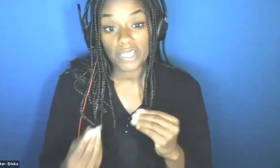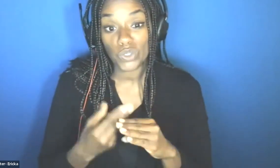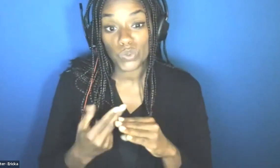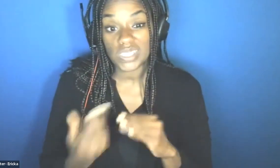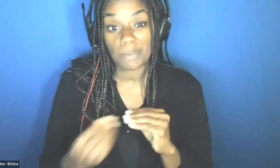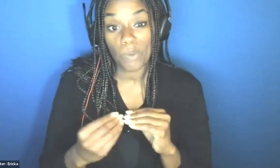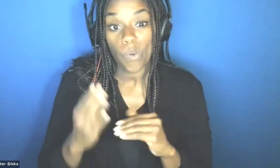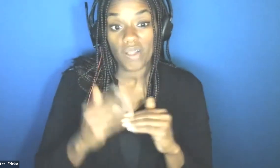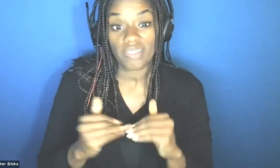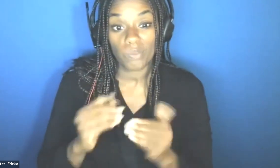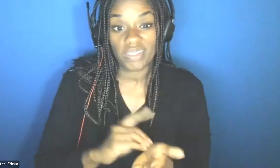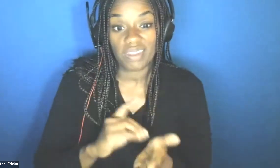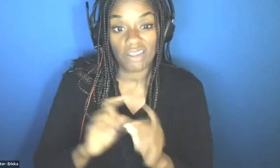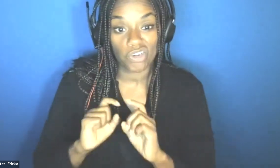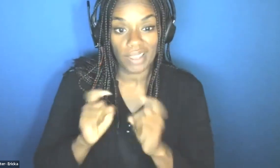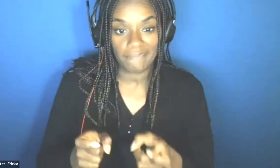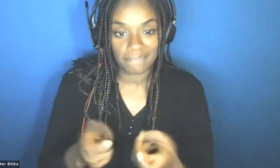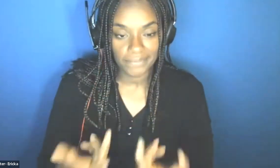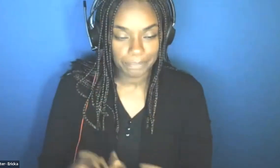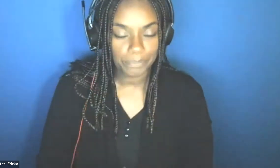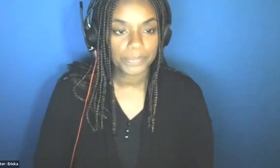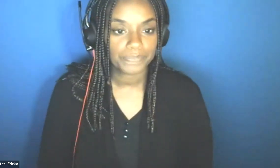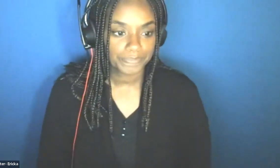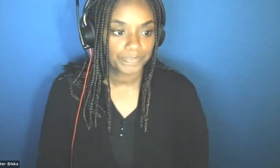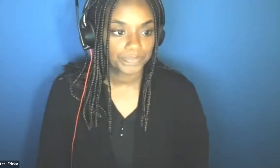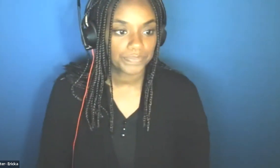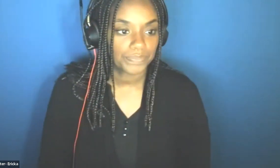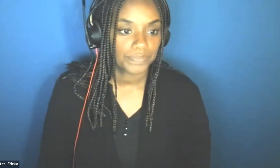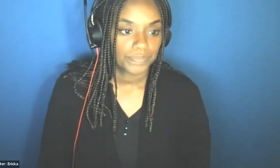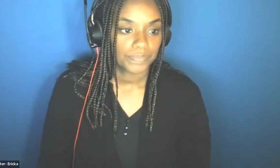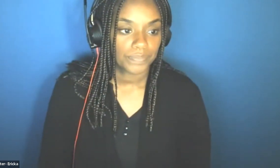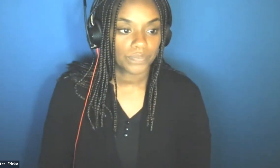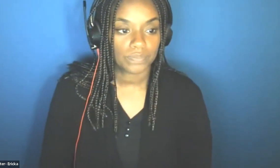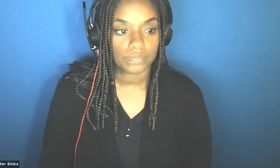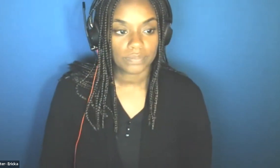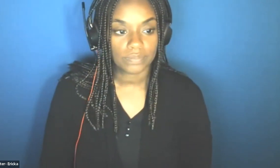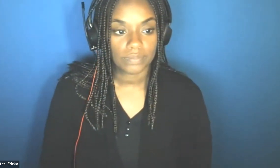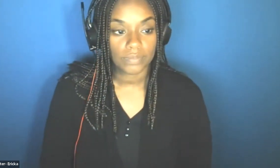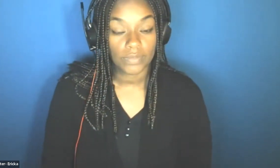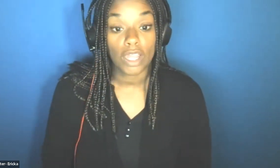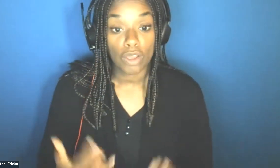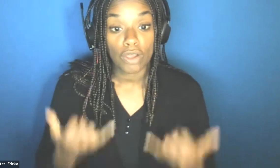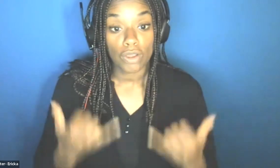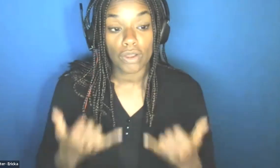So illegal use of drugs such as heroin or cocaine or opioids or morphine, and we have already talked about this, they may have a prescription, they may have a fraudulent prescription.